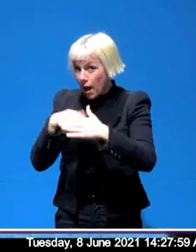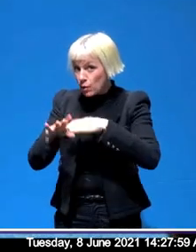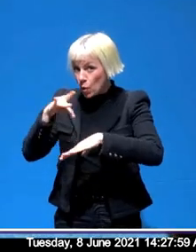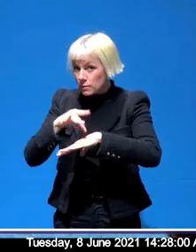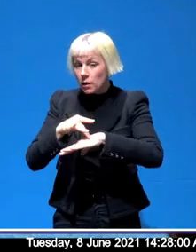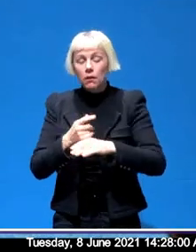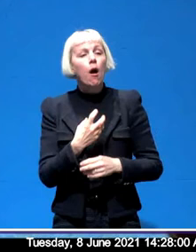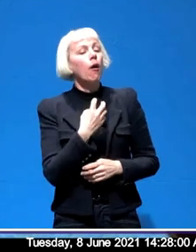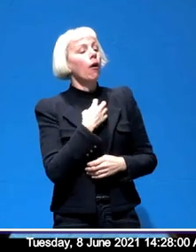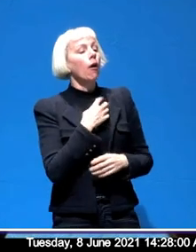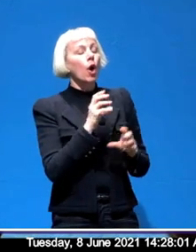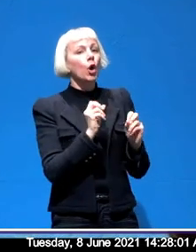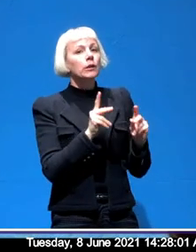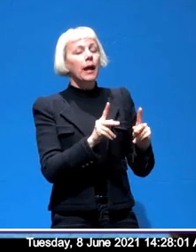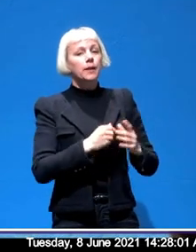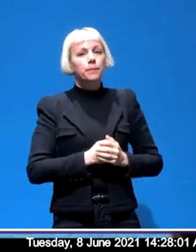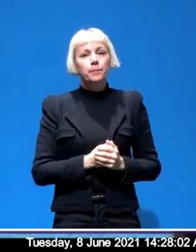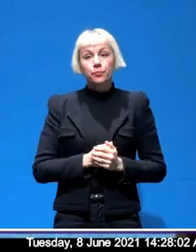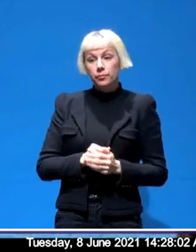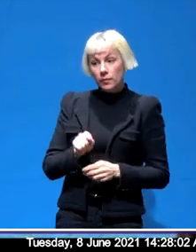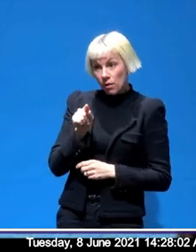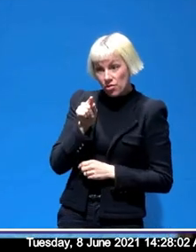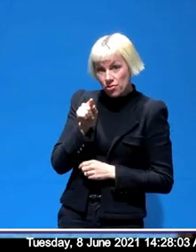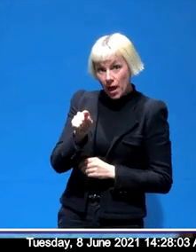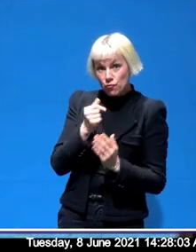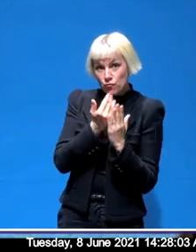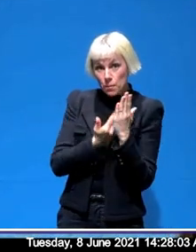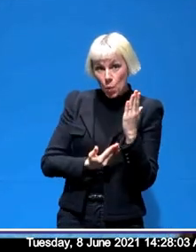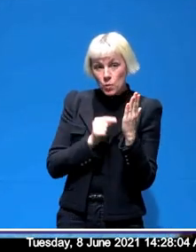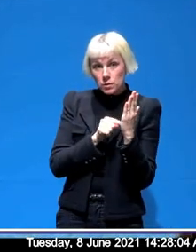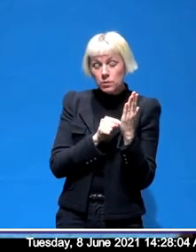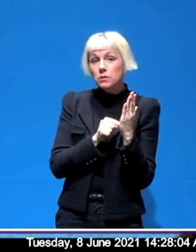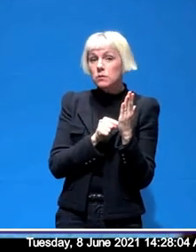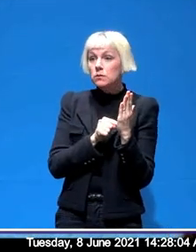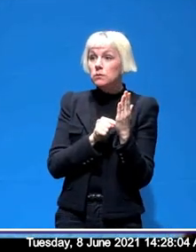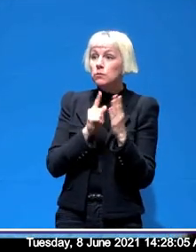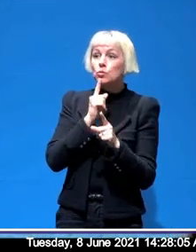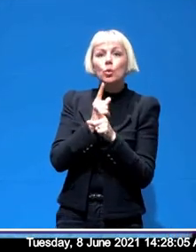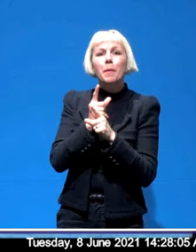So that report really relates to the admission to hospital; is that right? Yes.